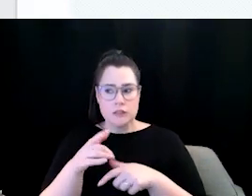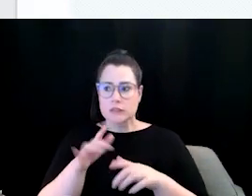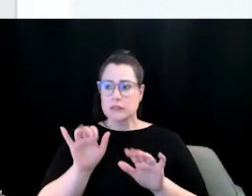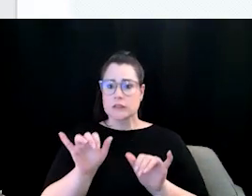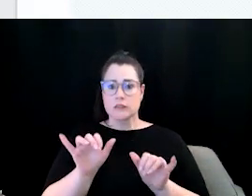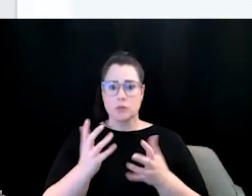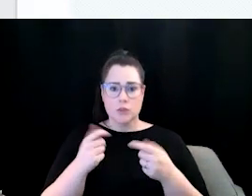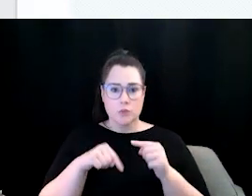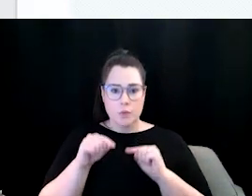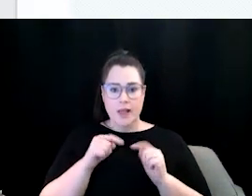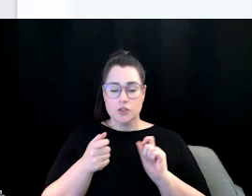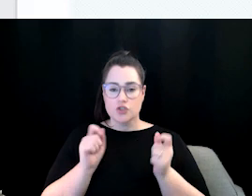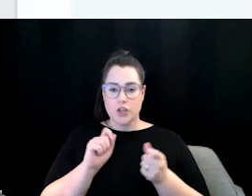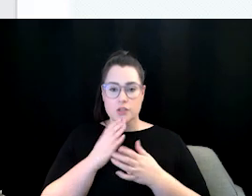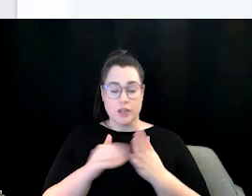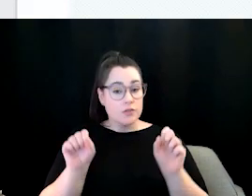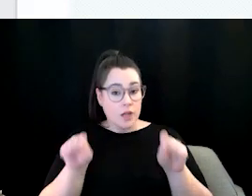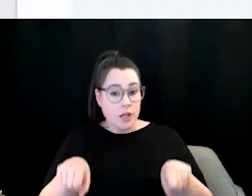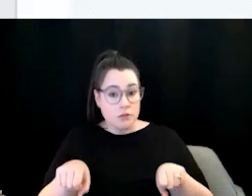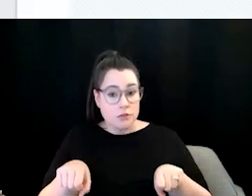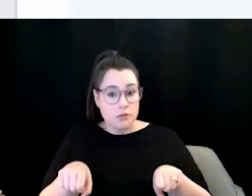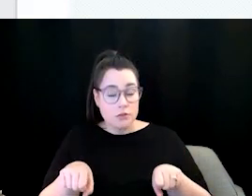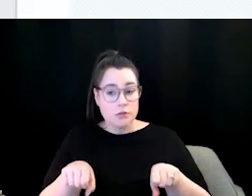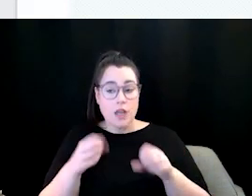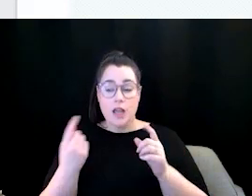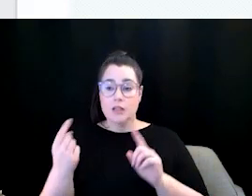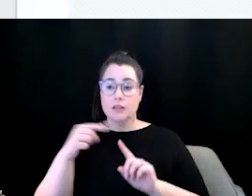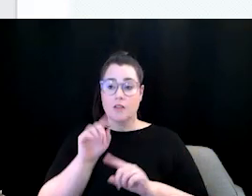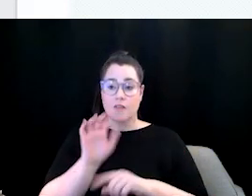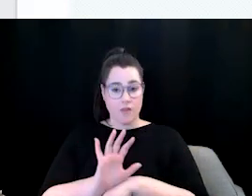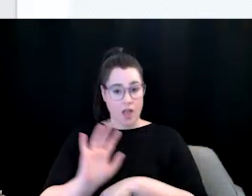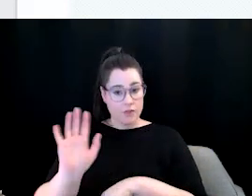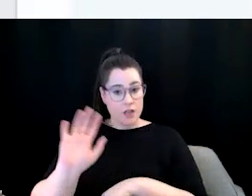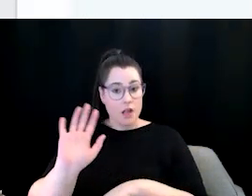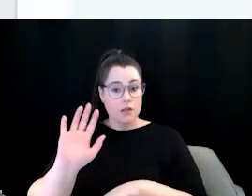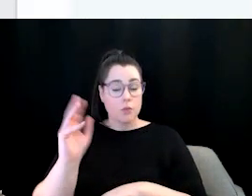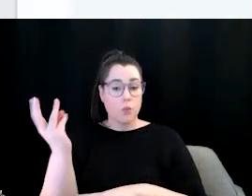So you can. So up until 5 p.m. Wednesday on the deadline date,